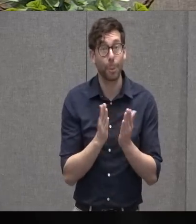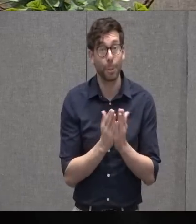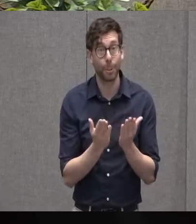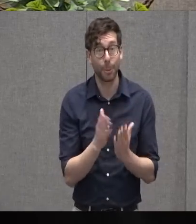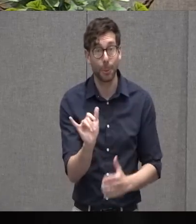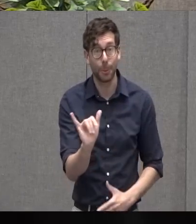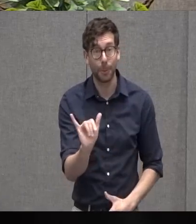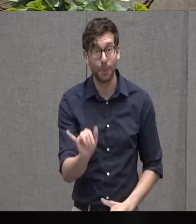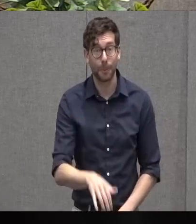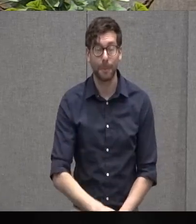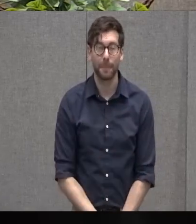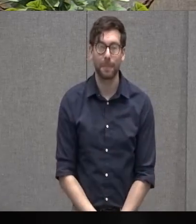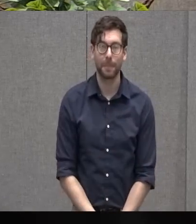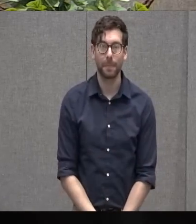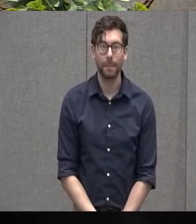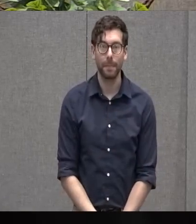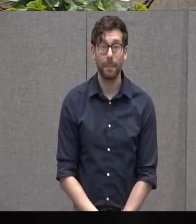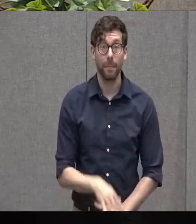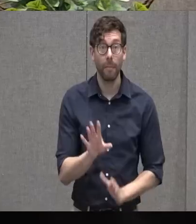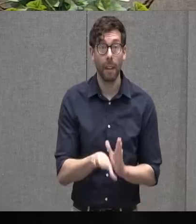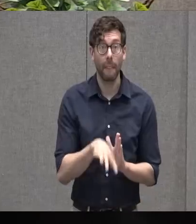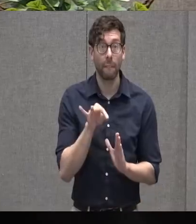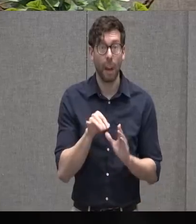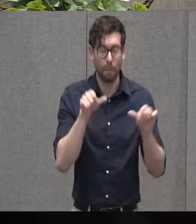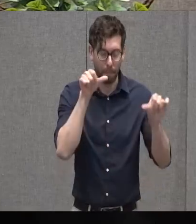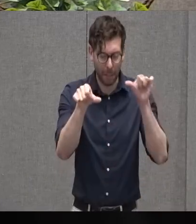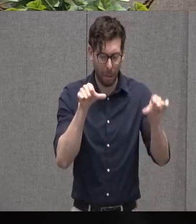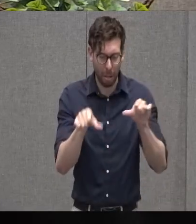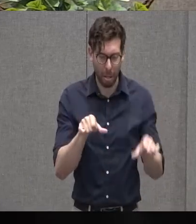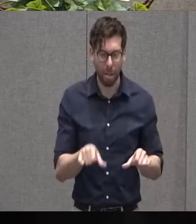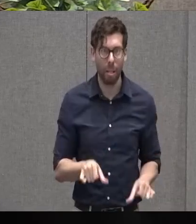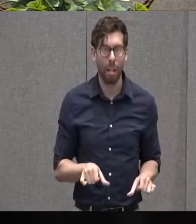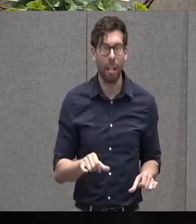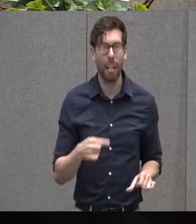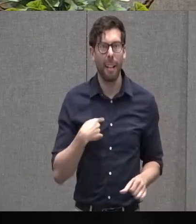I grabbed a puzzle, I think puzzles are a lot of fun.